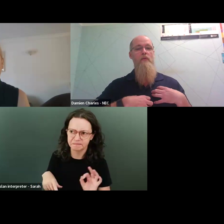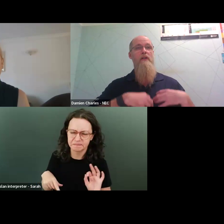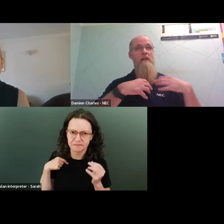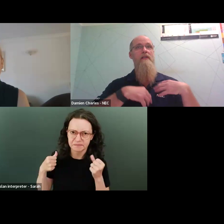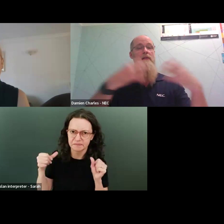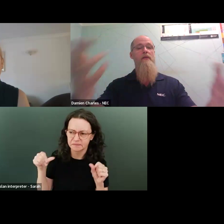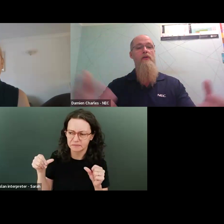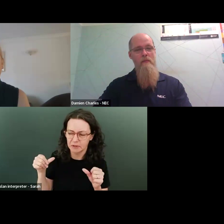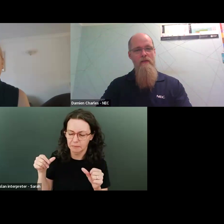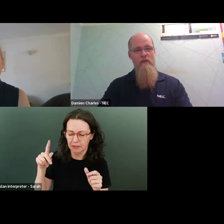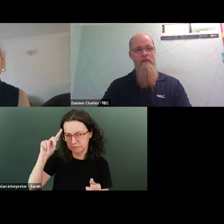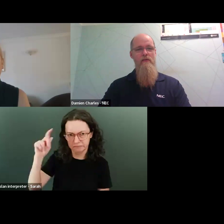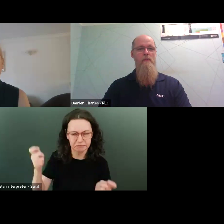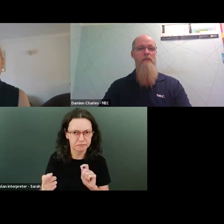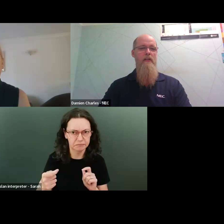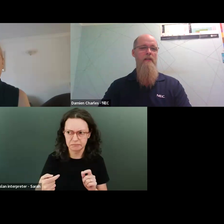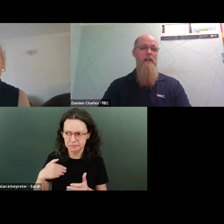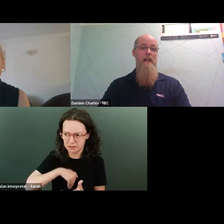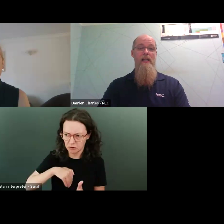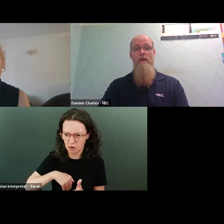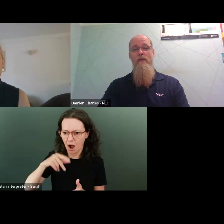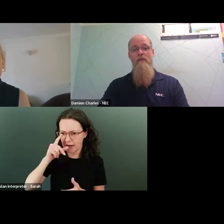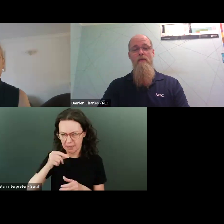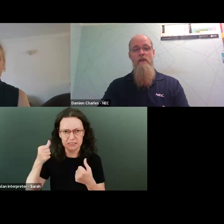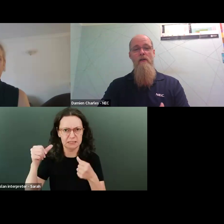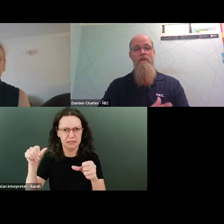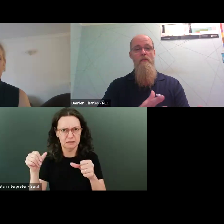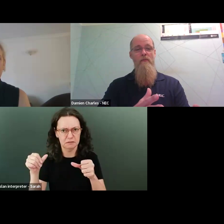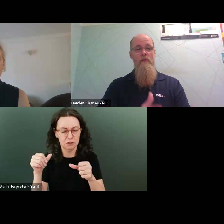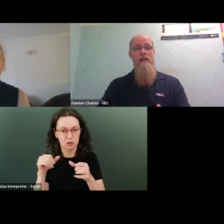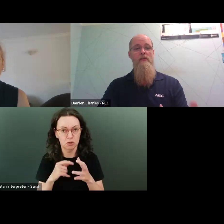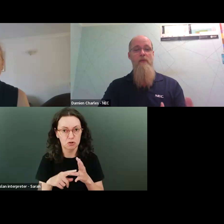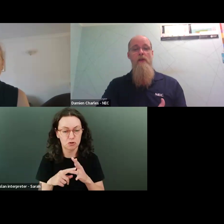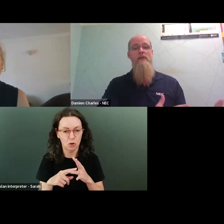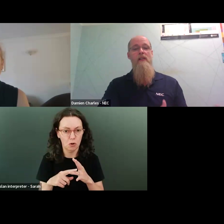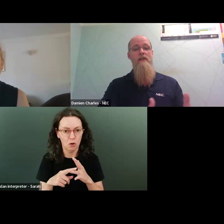what what you could the difference you can make for others type of thing and I